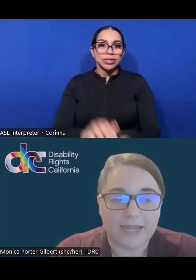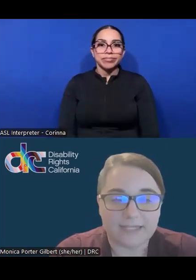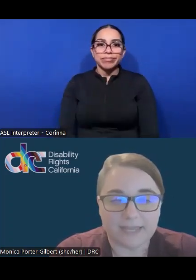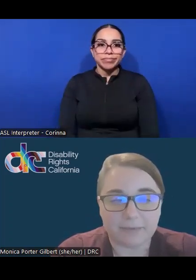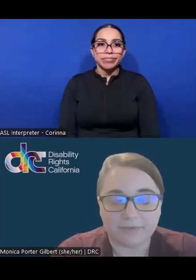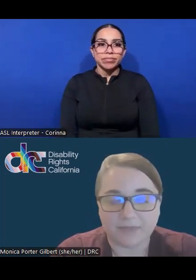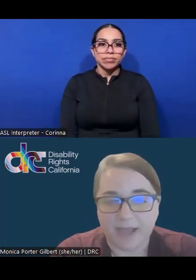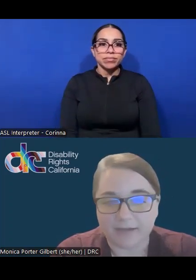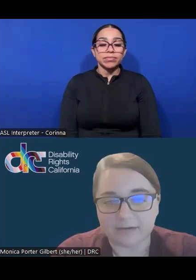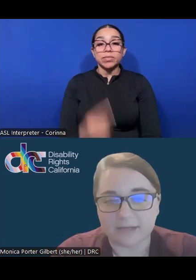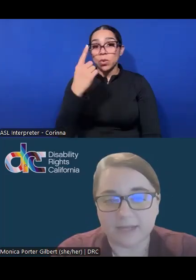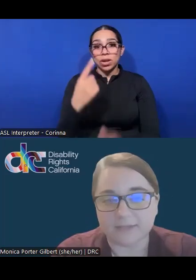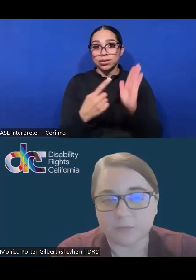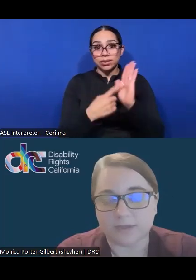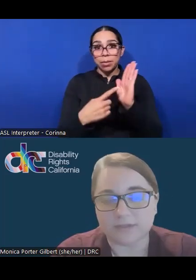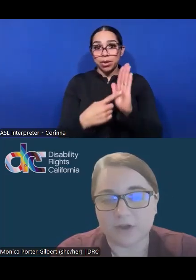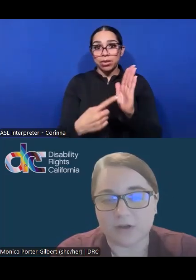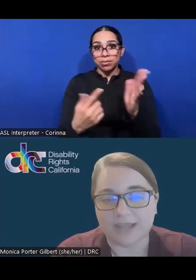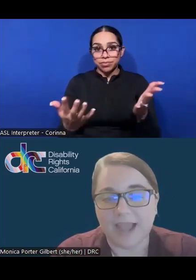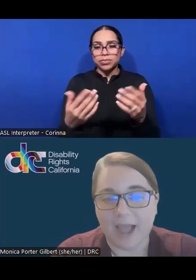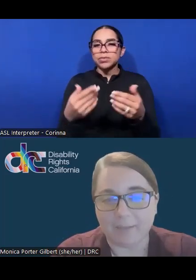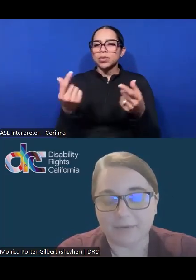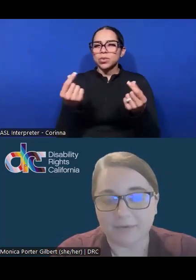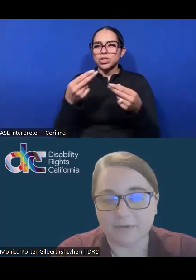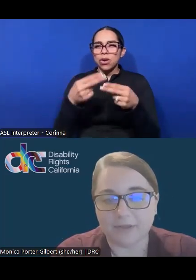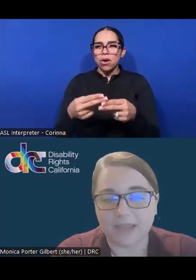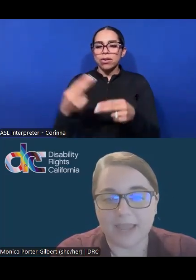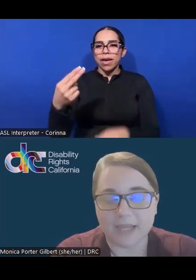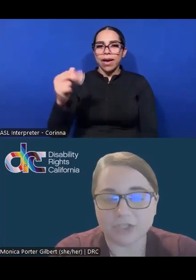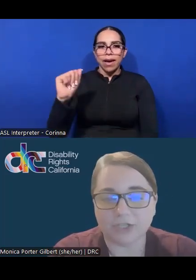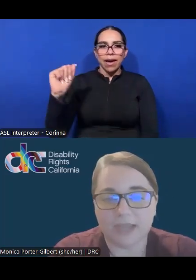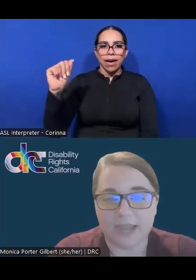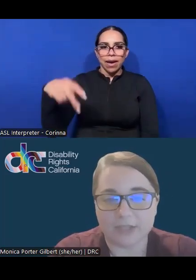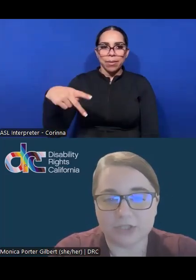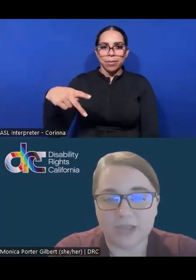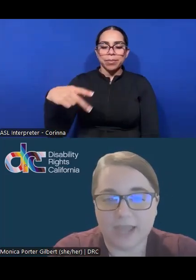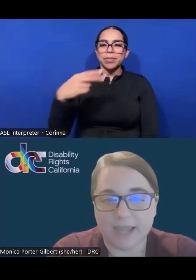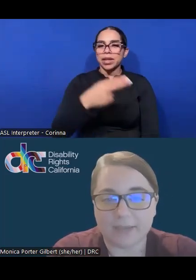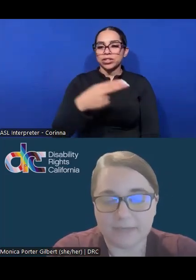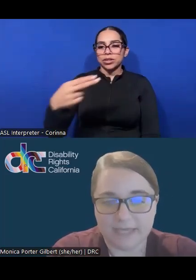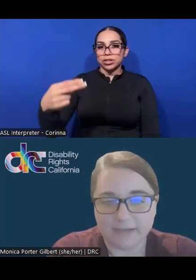An example of that is what is called HHAP, H-H-A-P